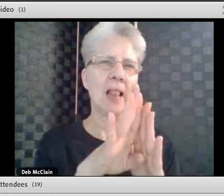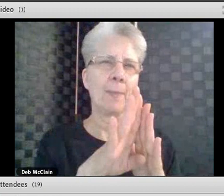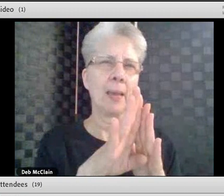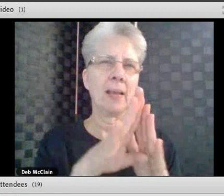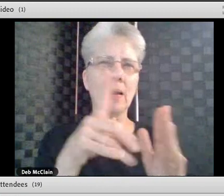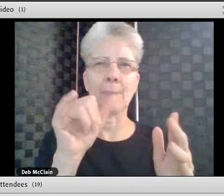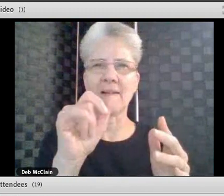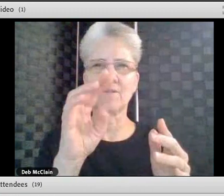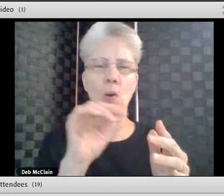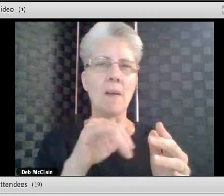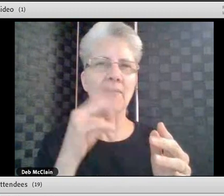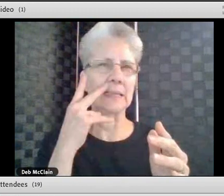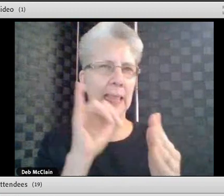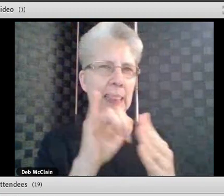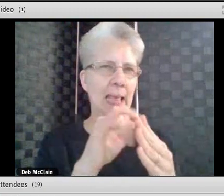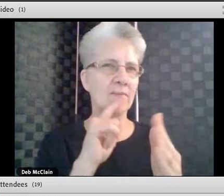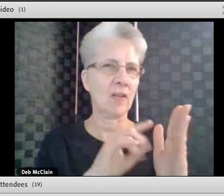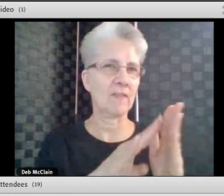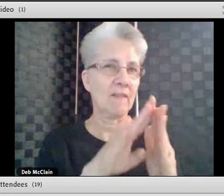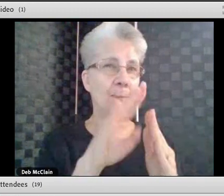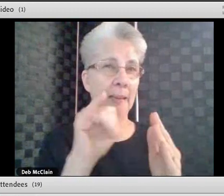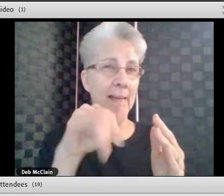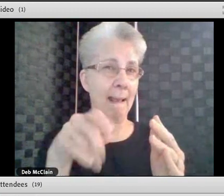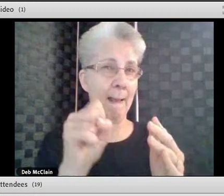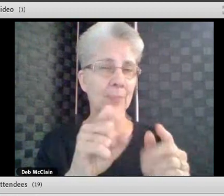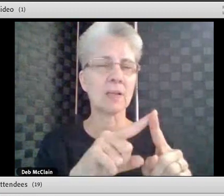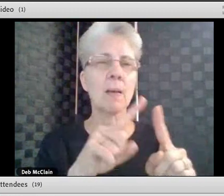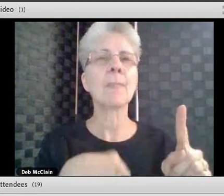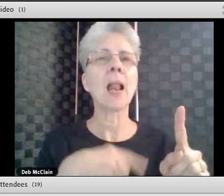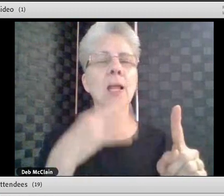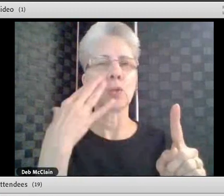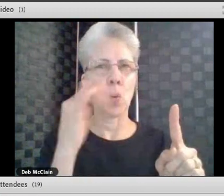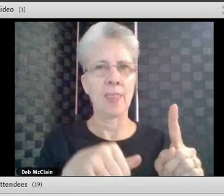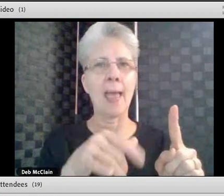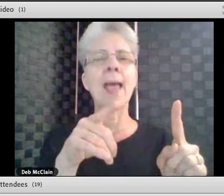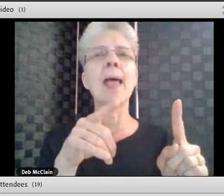if they're developing their platforms or not. I have not seen that, if they're developing apps,